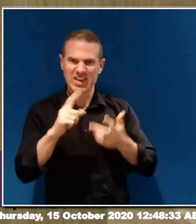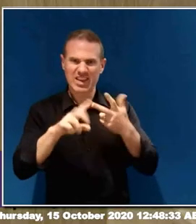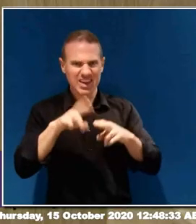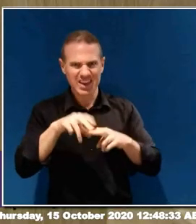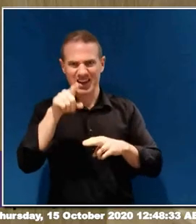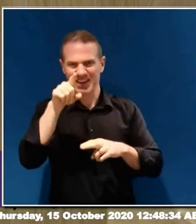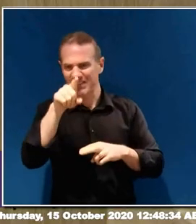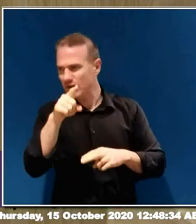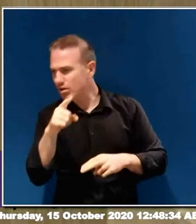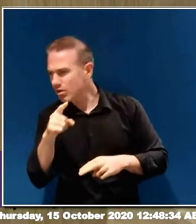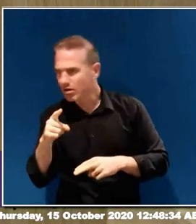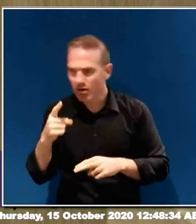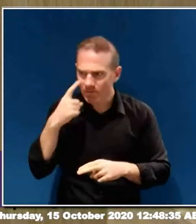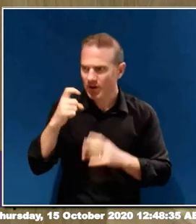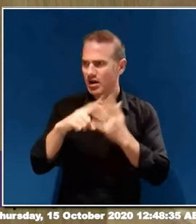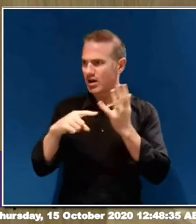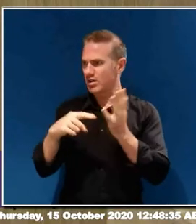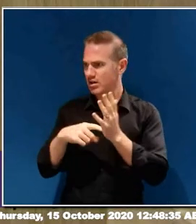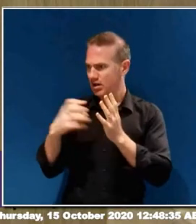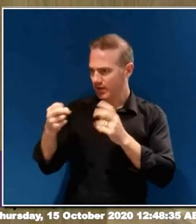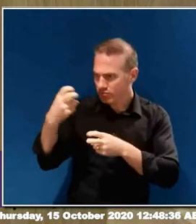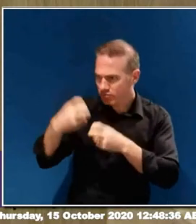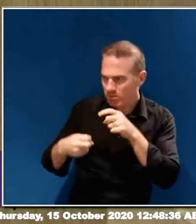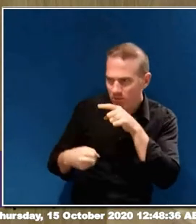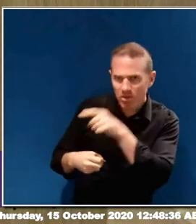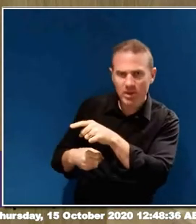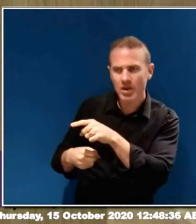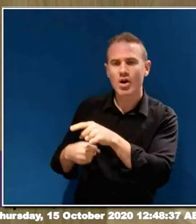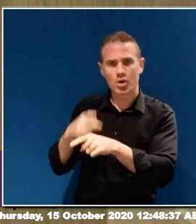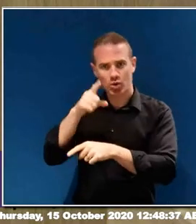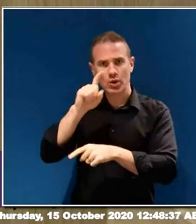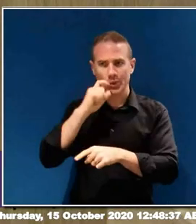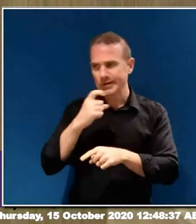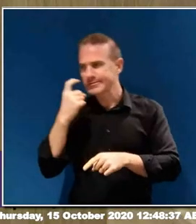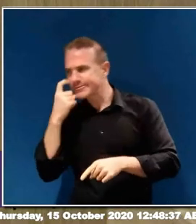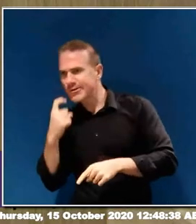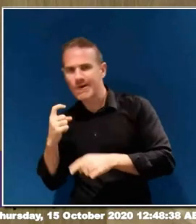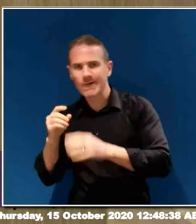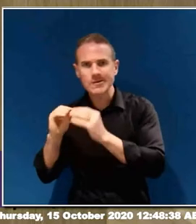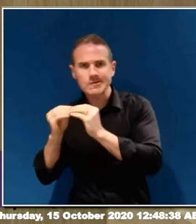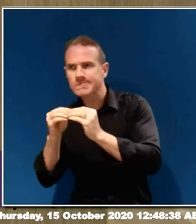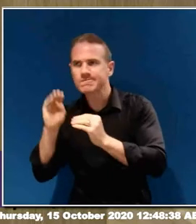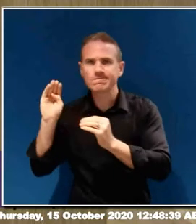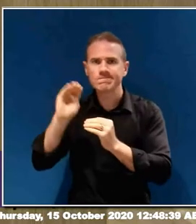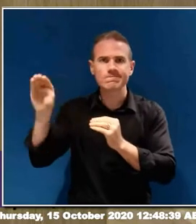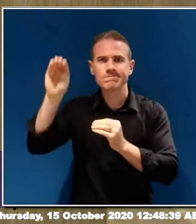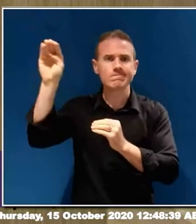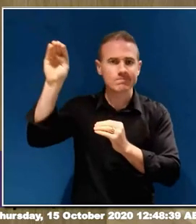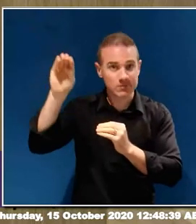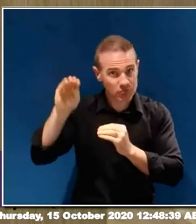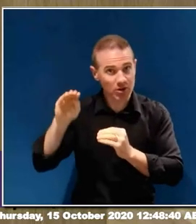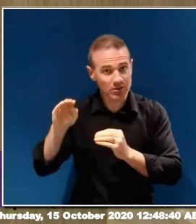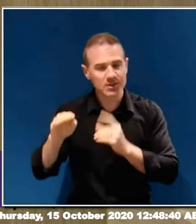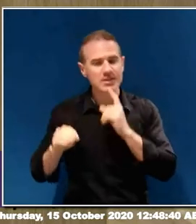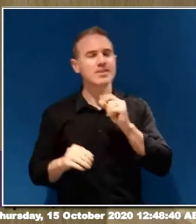Usually, yes. OK. And that depends on - sorry, I will just leave it there. I think we've exhausted the point.